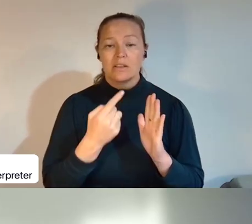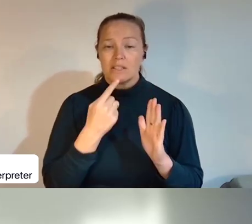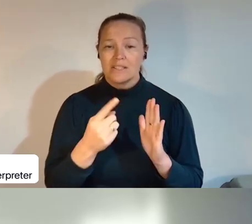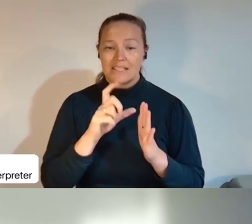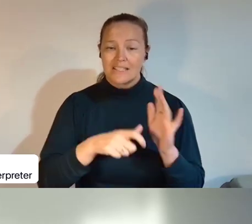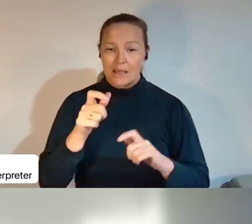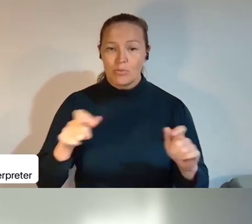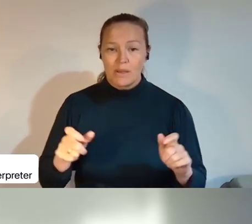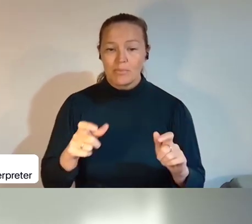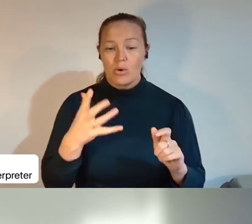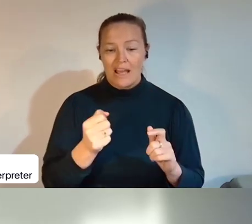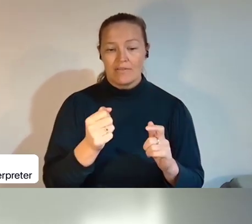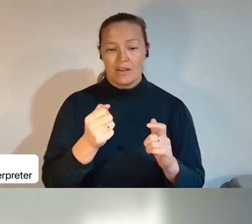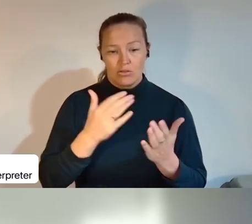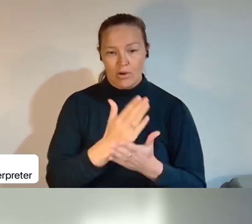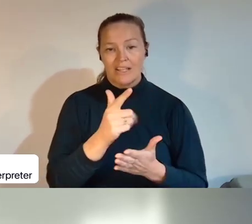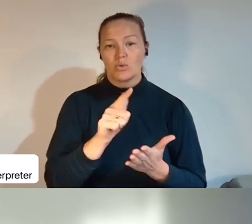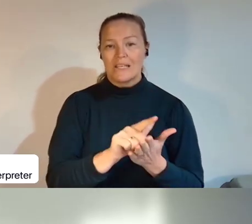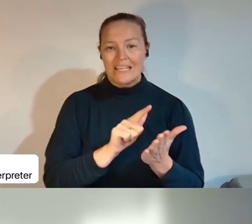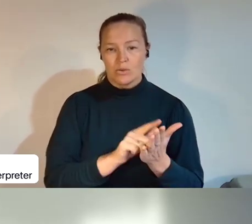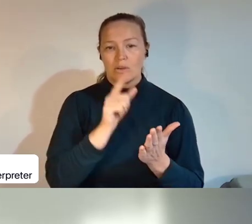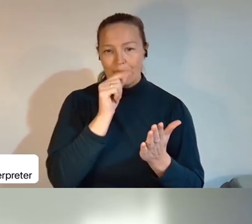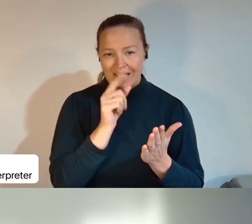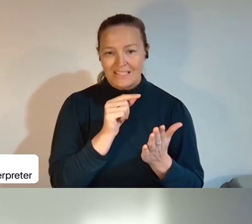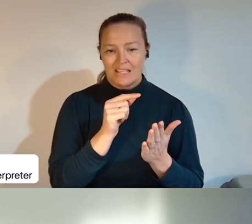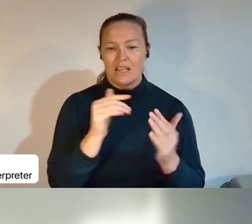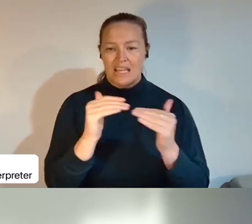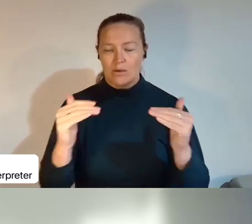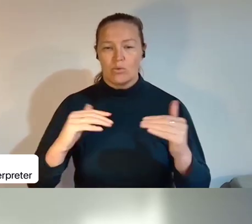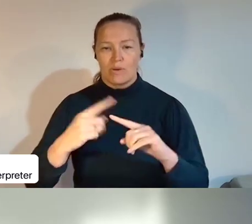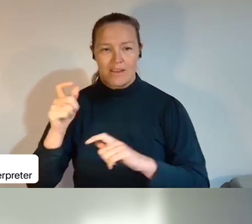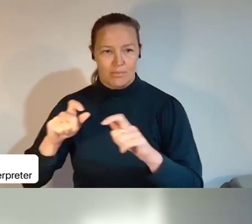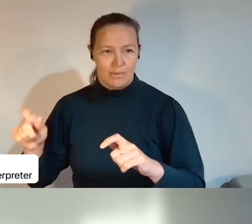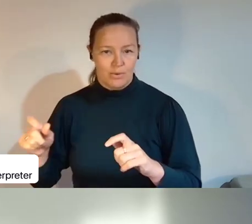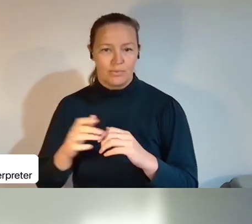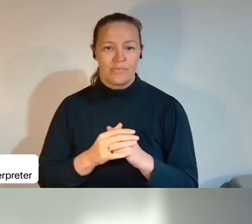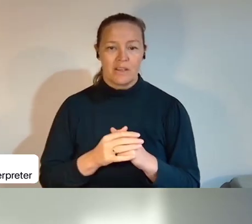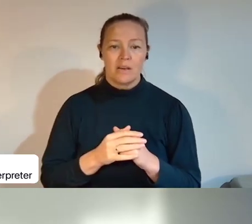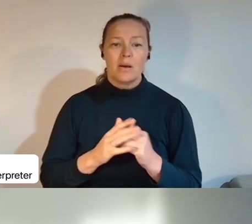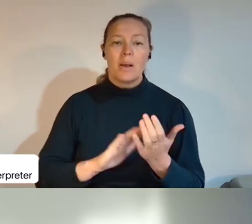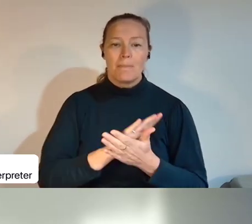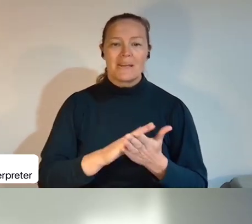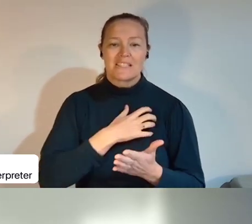legal capacity on an equal basis with others. It requires governments to provide support so that